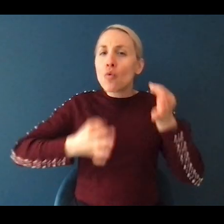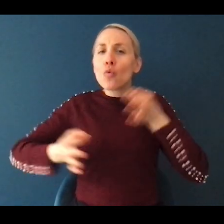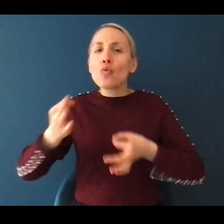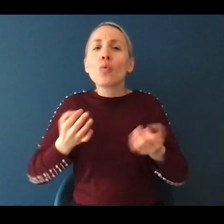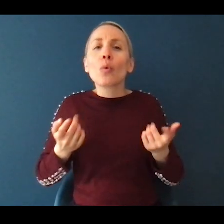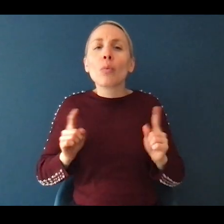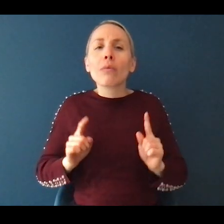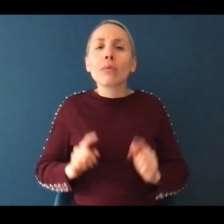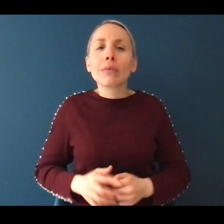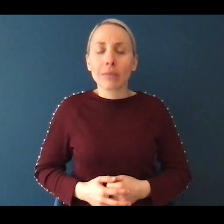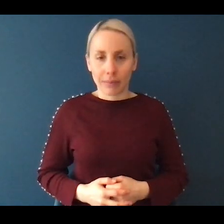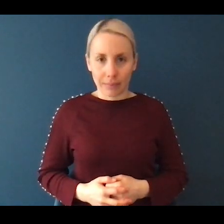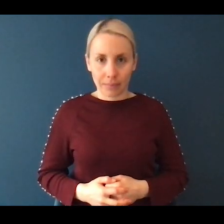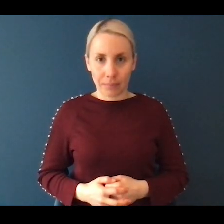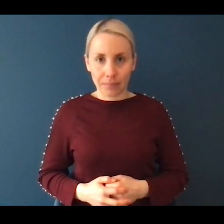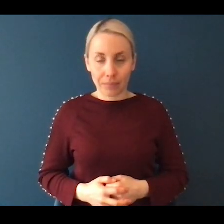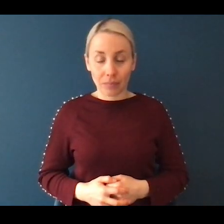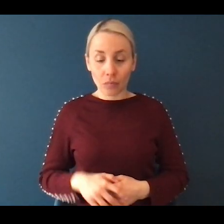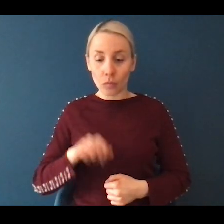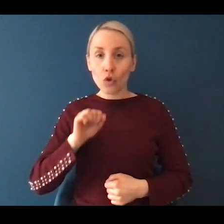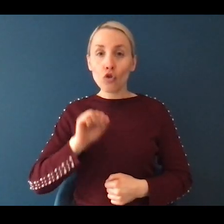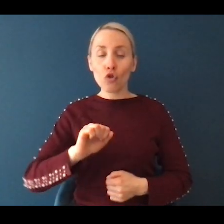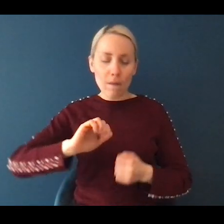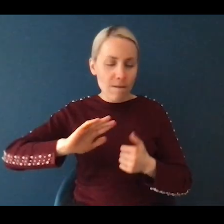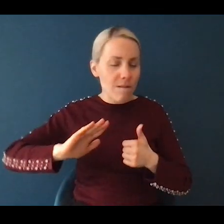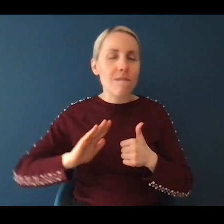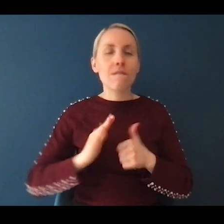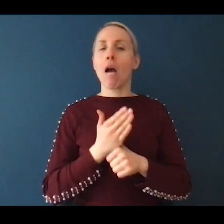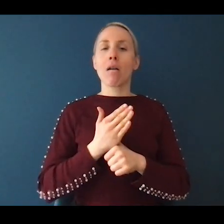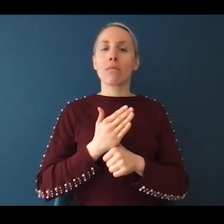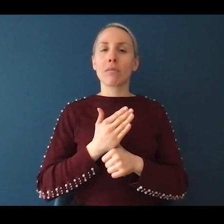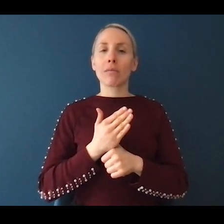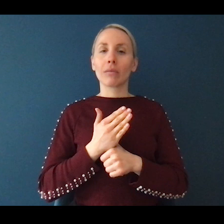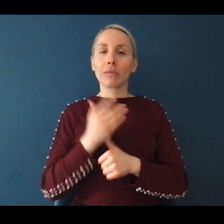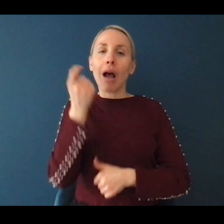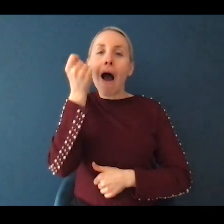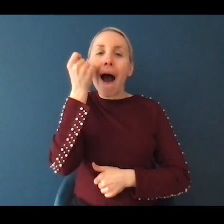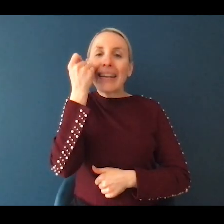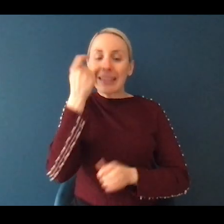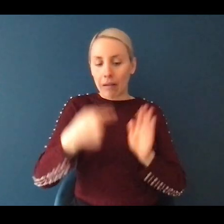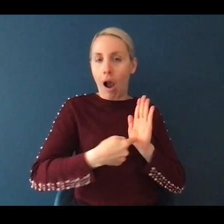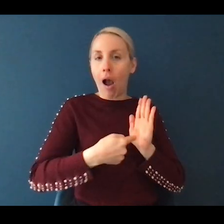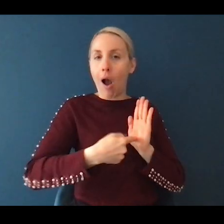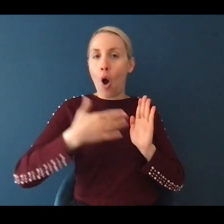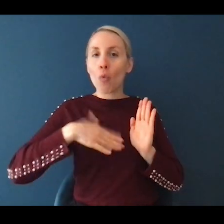solid your initial idea of your proposal was when you applied and maybe Silvia you could